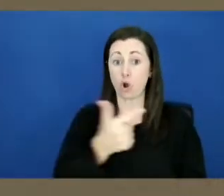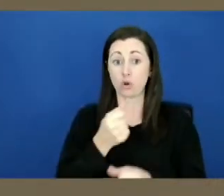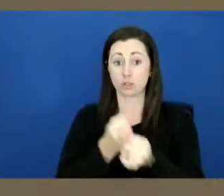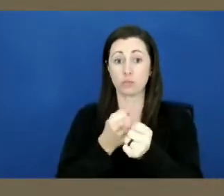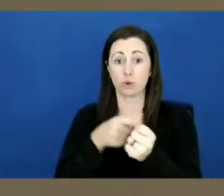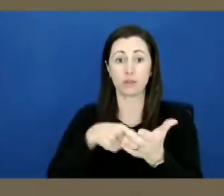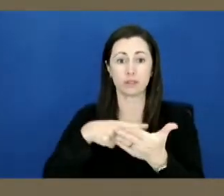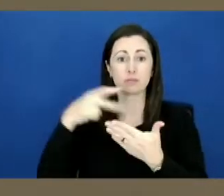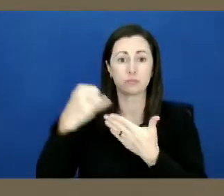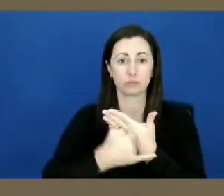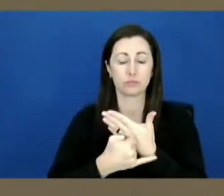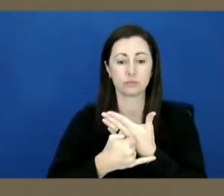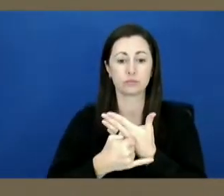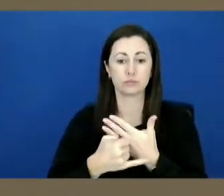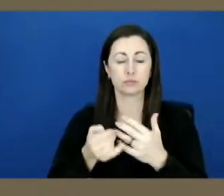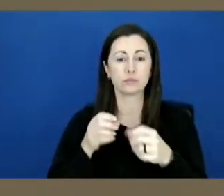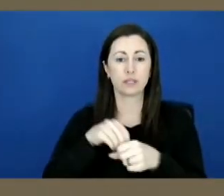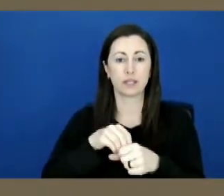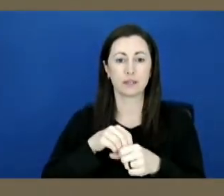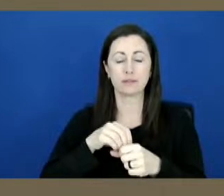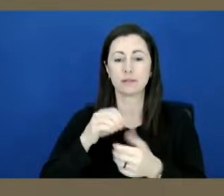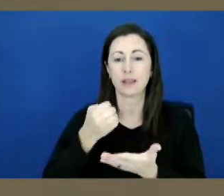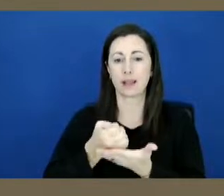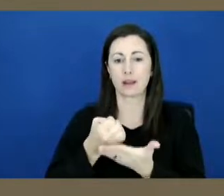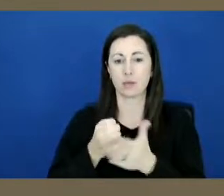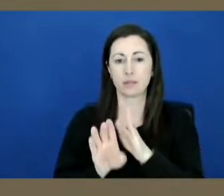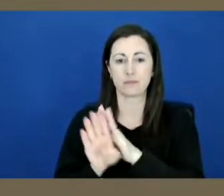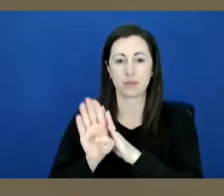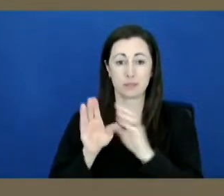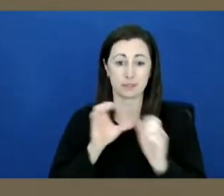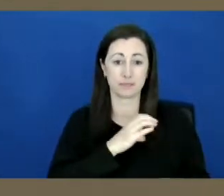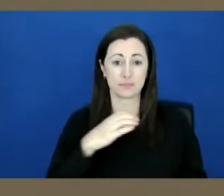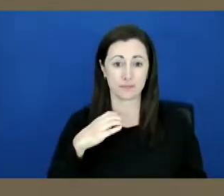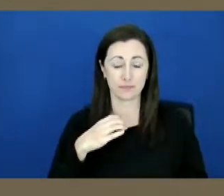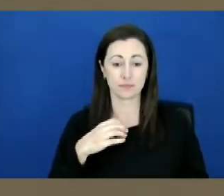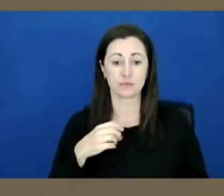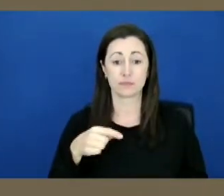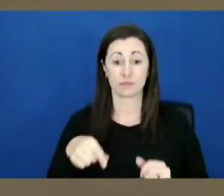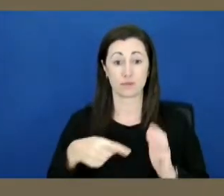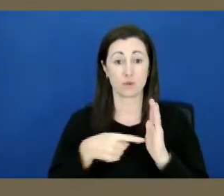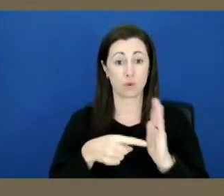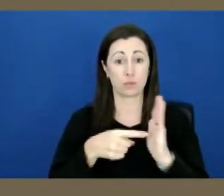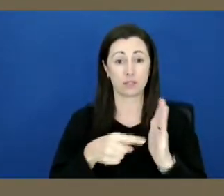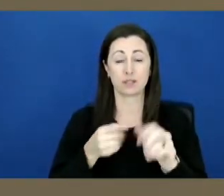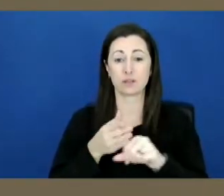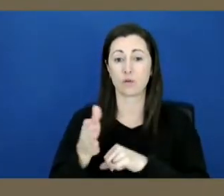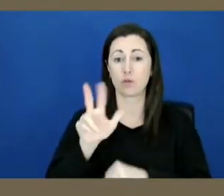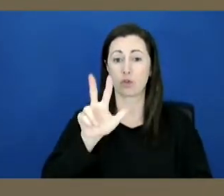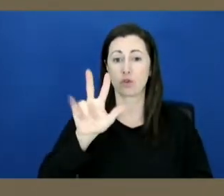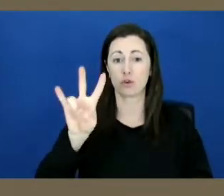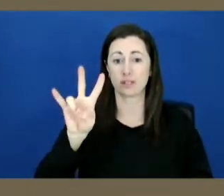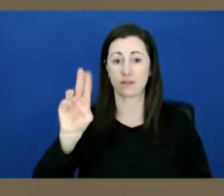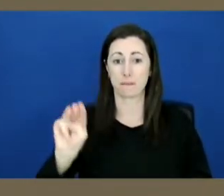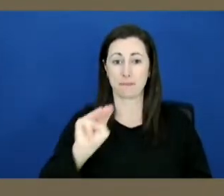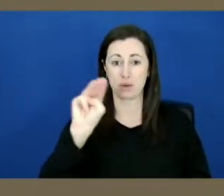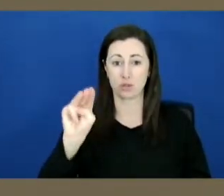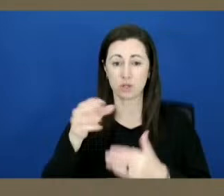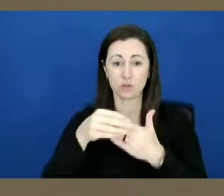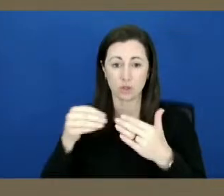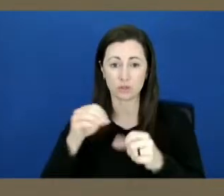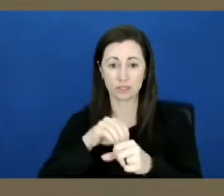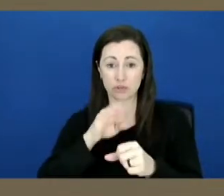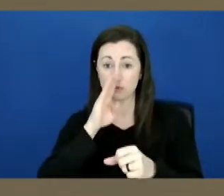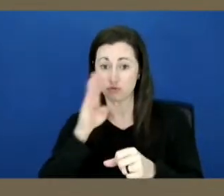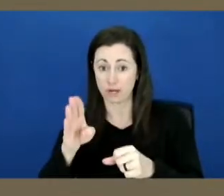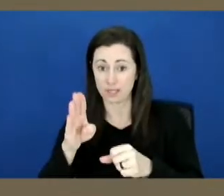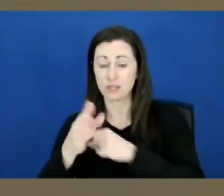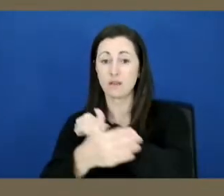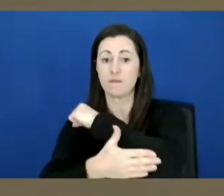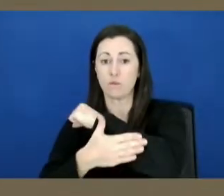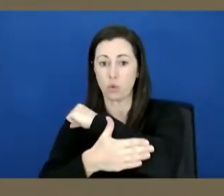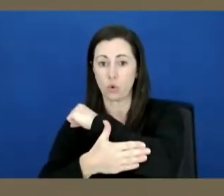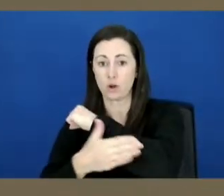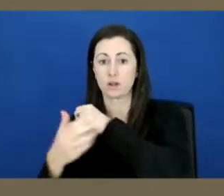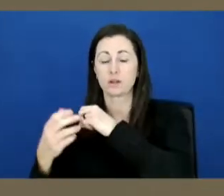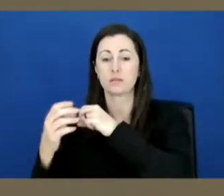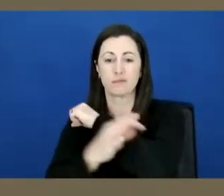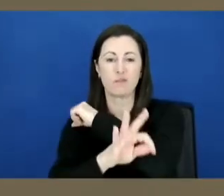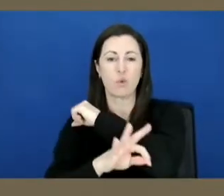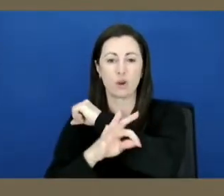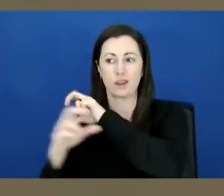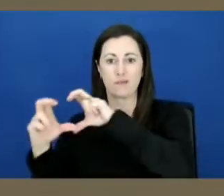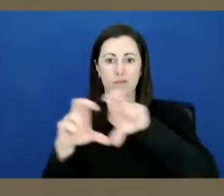UNANIMOUSLY APPROVED BY THE